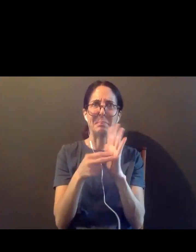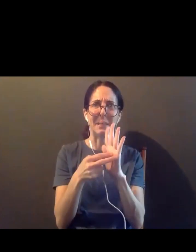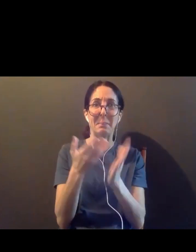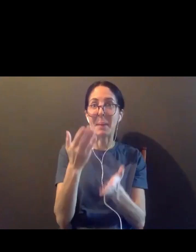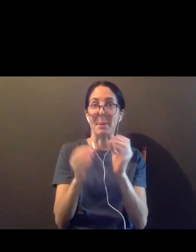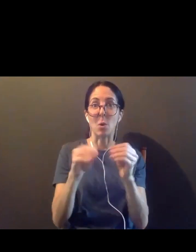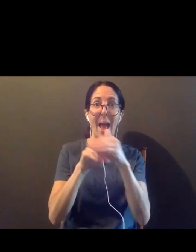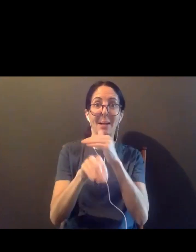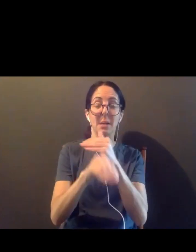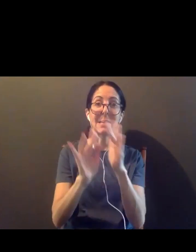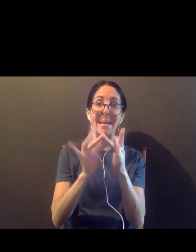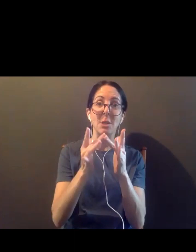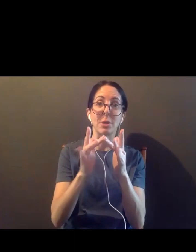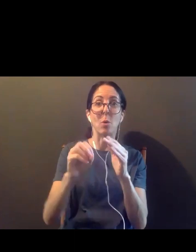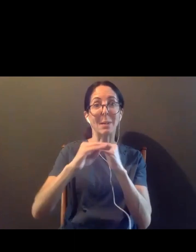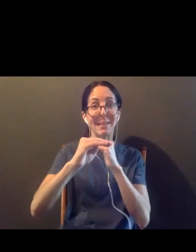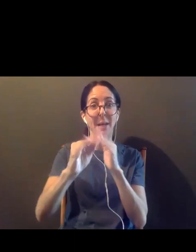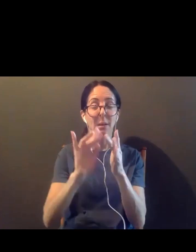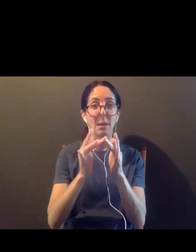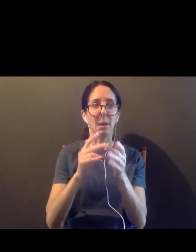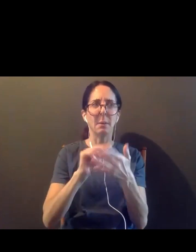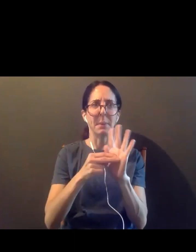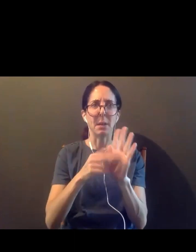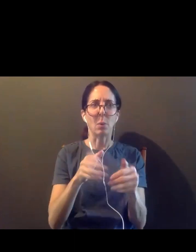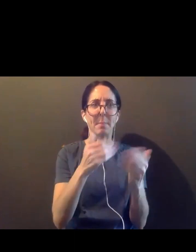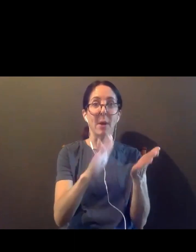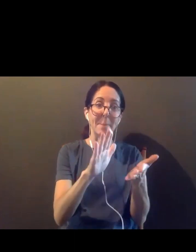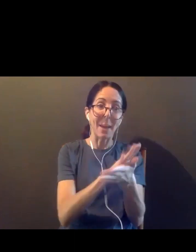So, are we providing them with the written copy of the information that’s also available